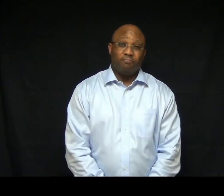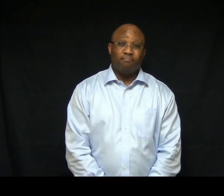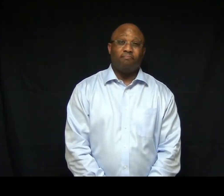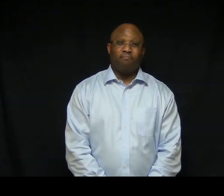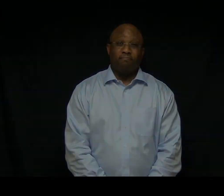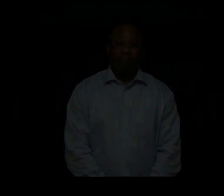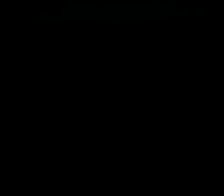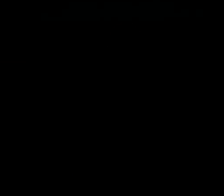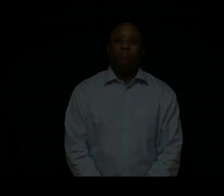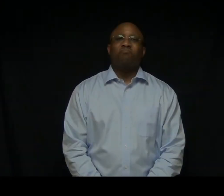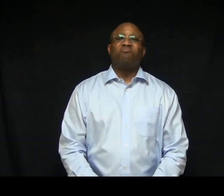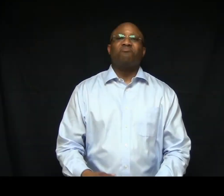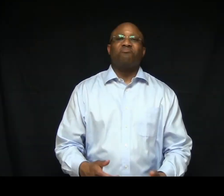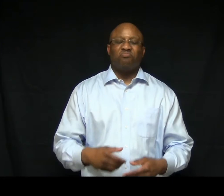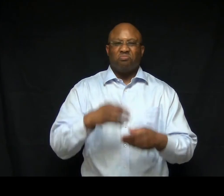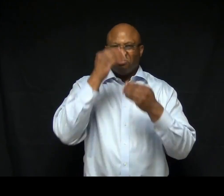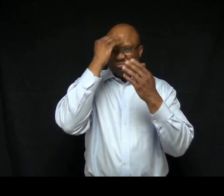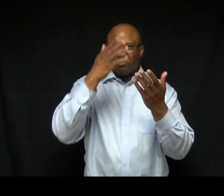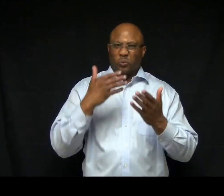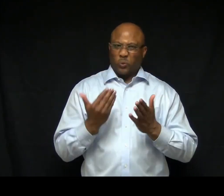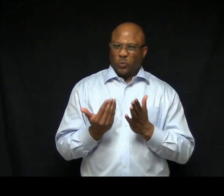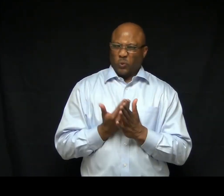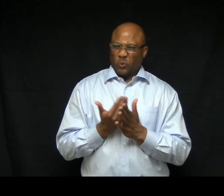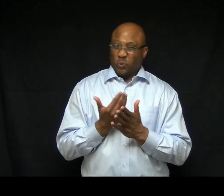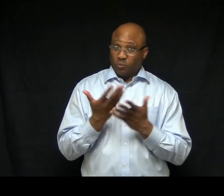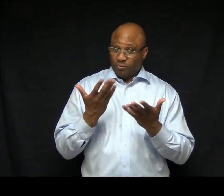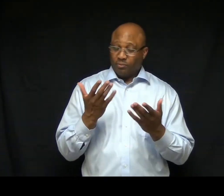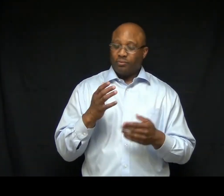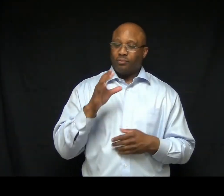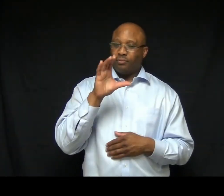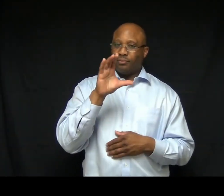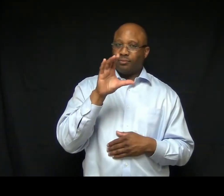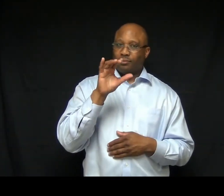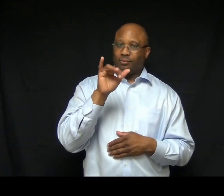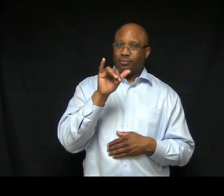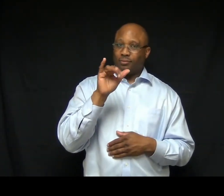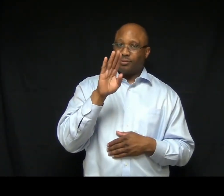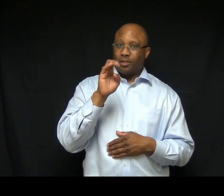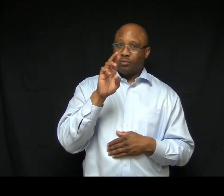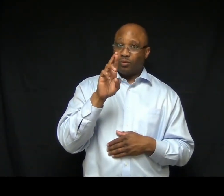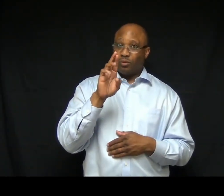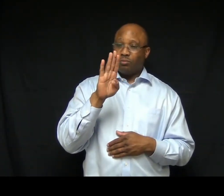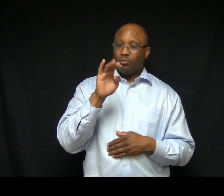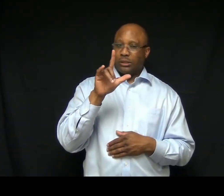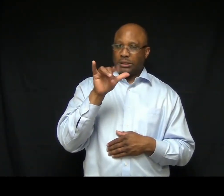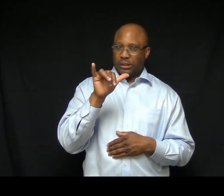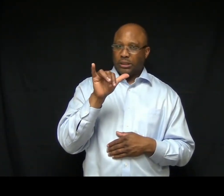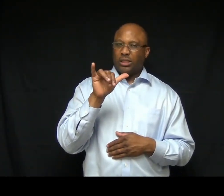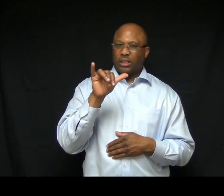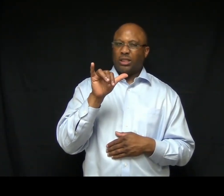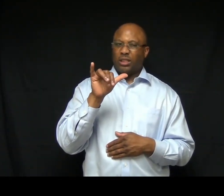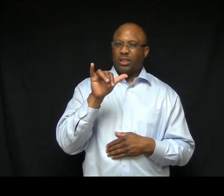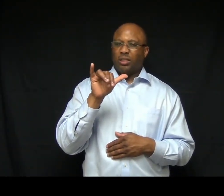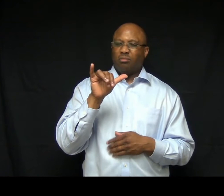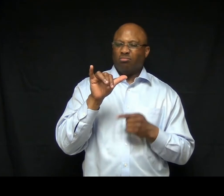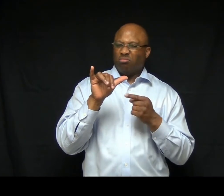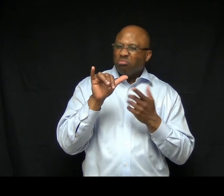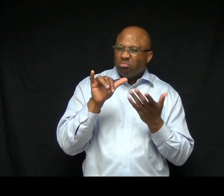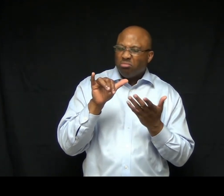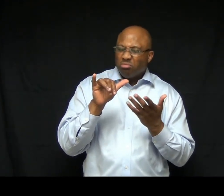A relatively new phenomenon is cyberbullying -